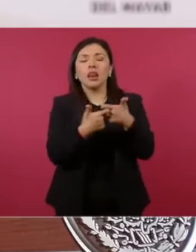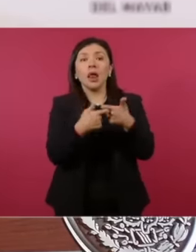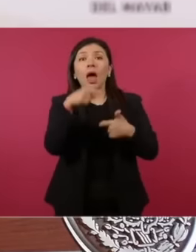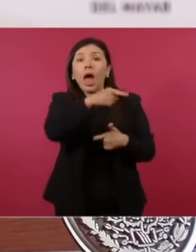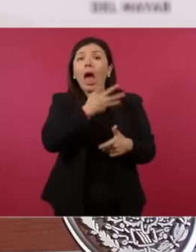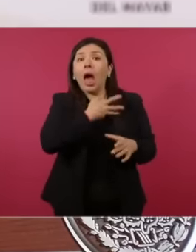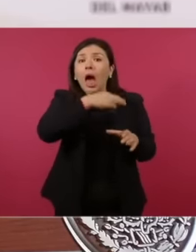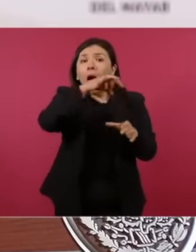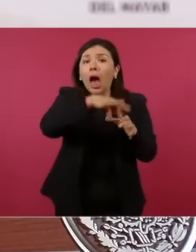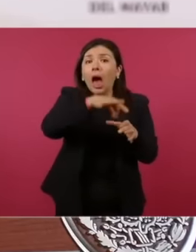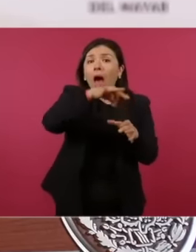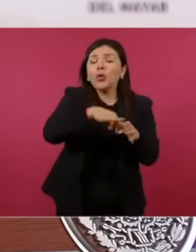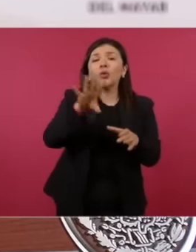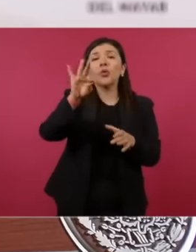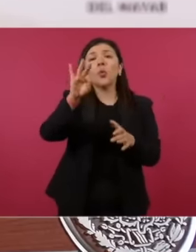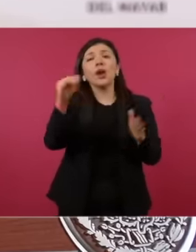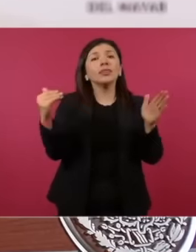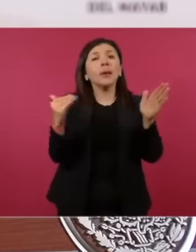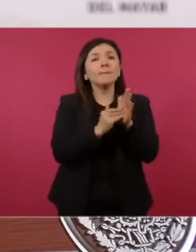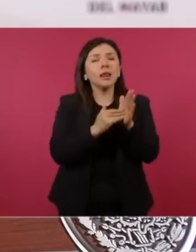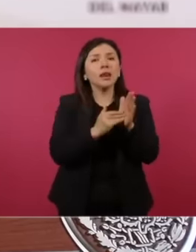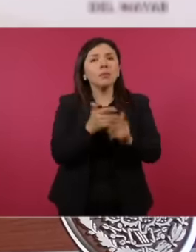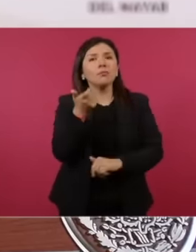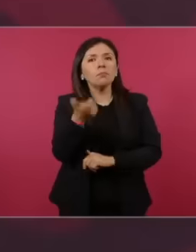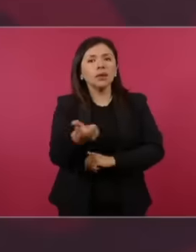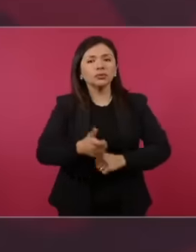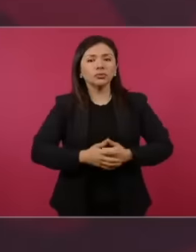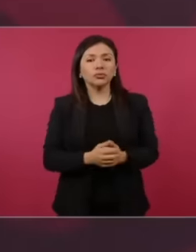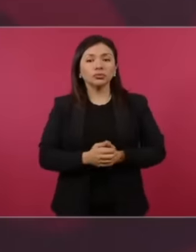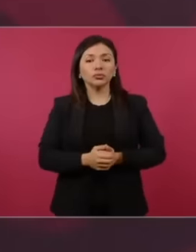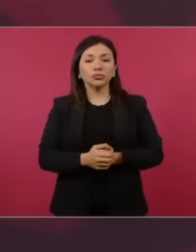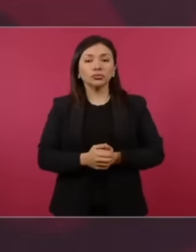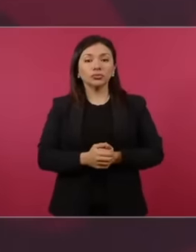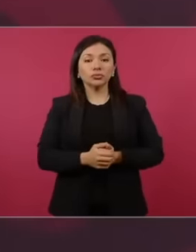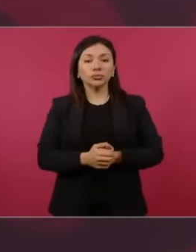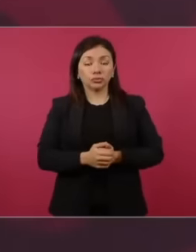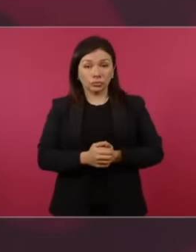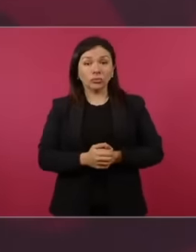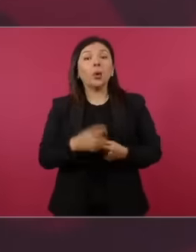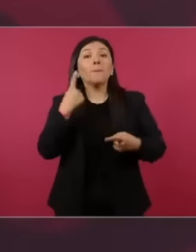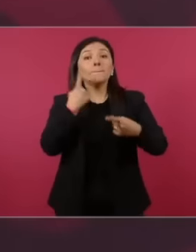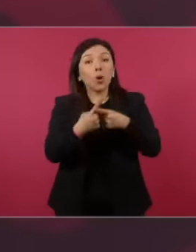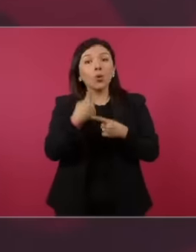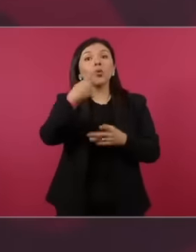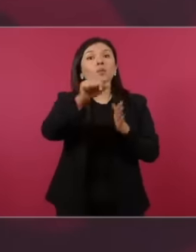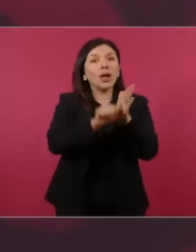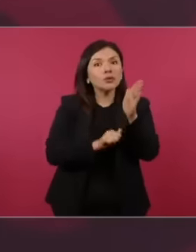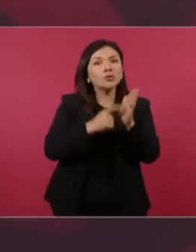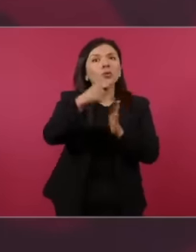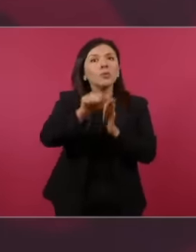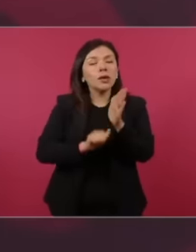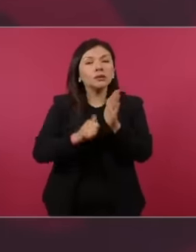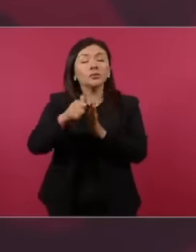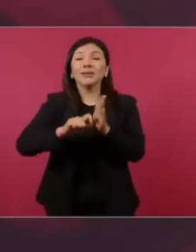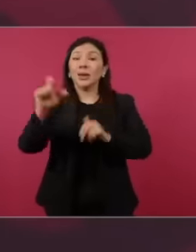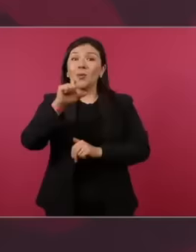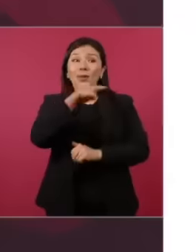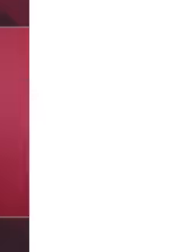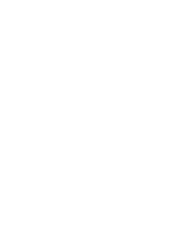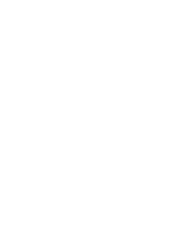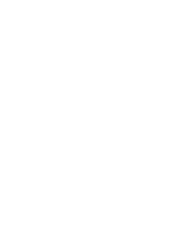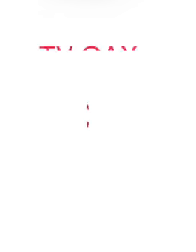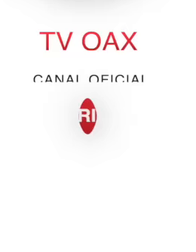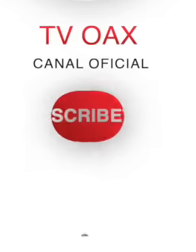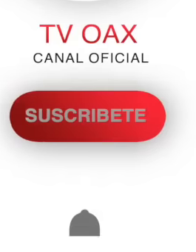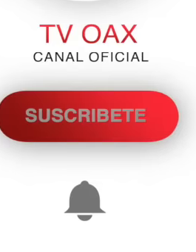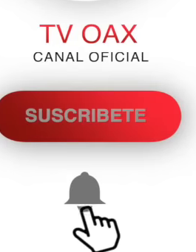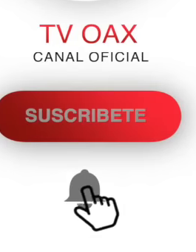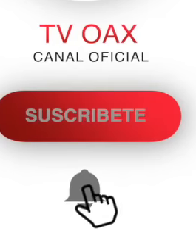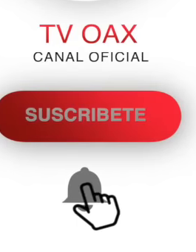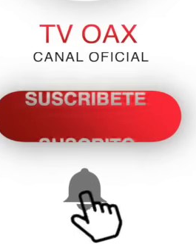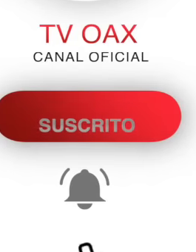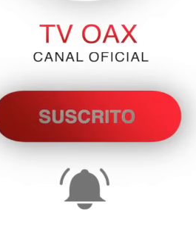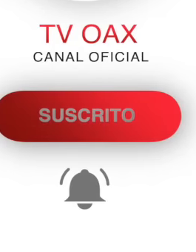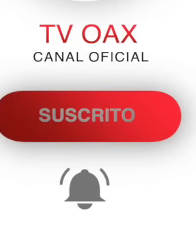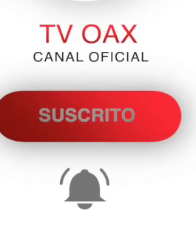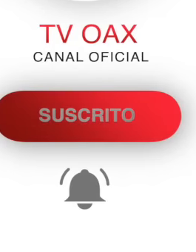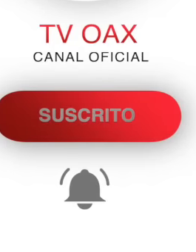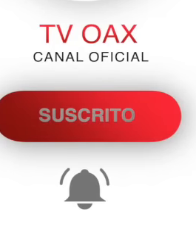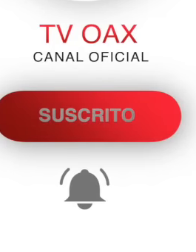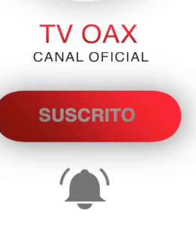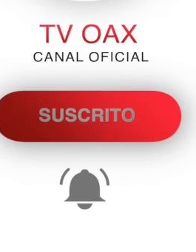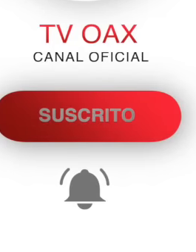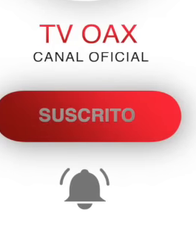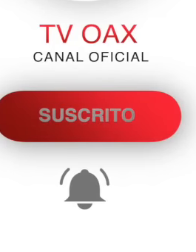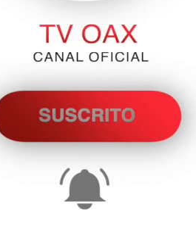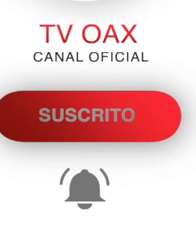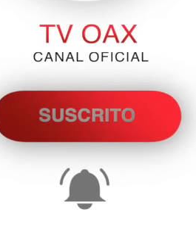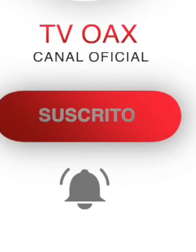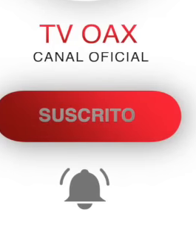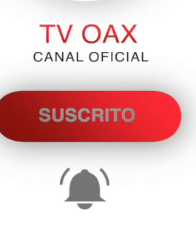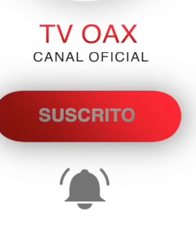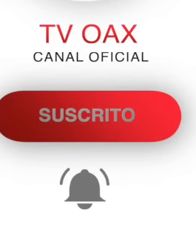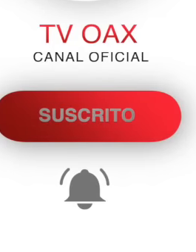40,000 each month when he finished he took all that money how much